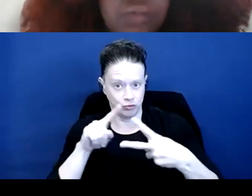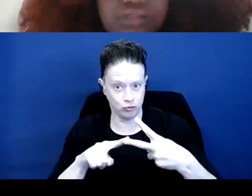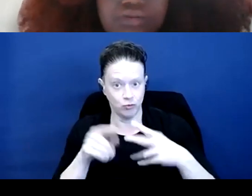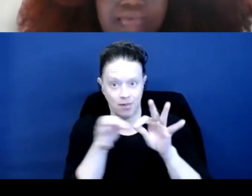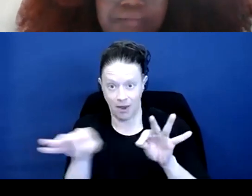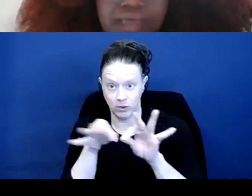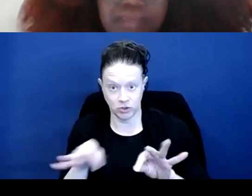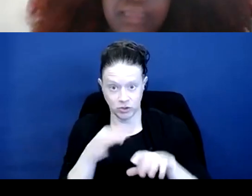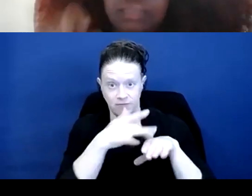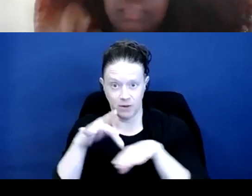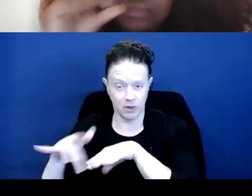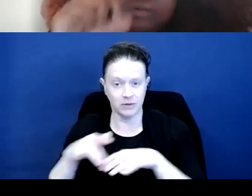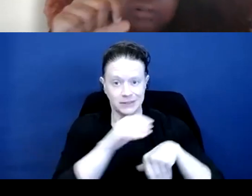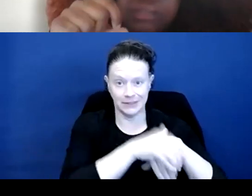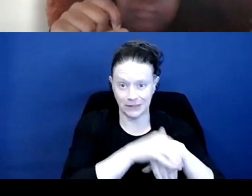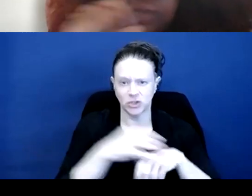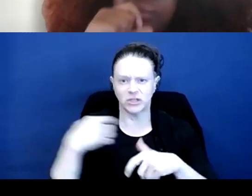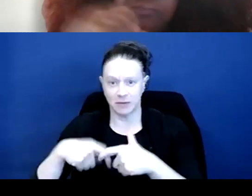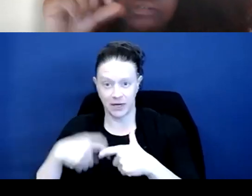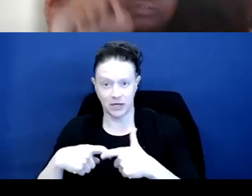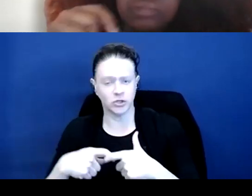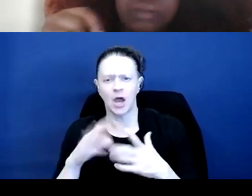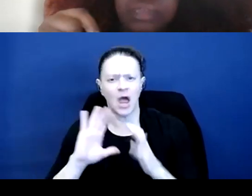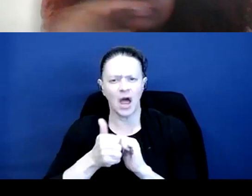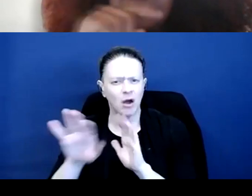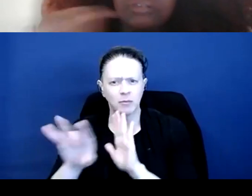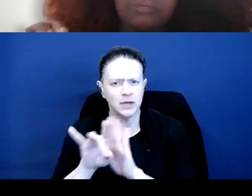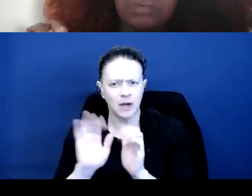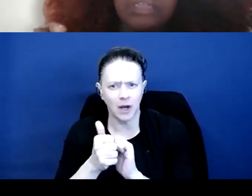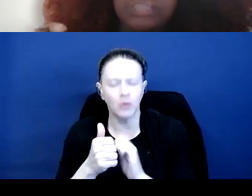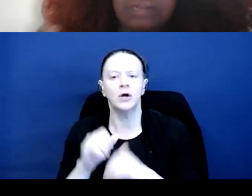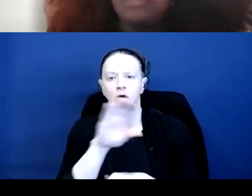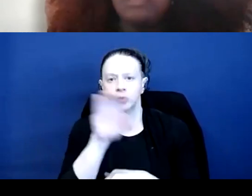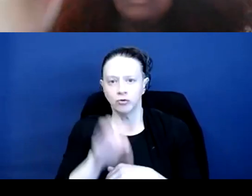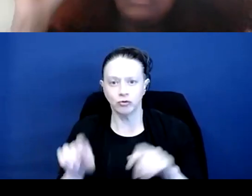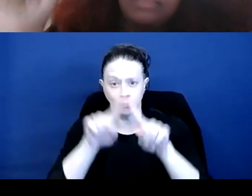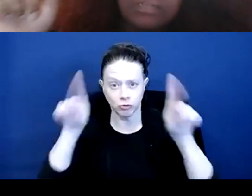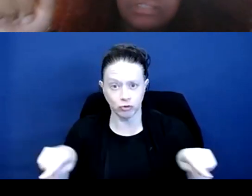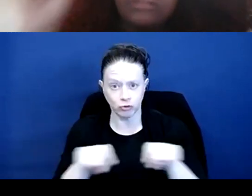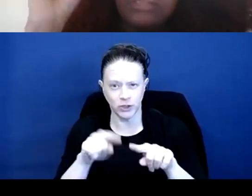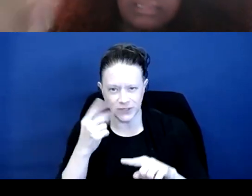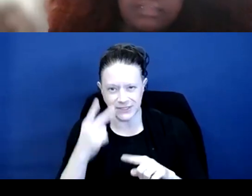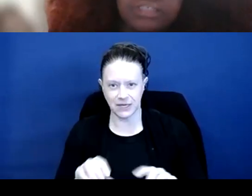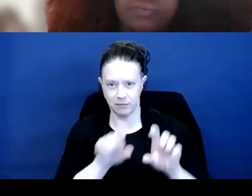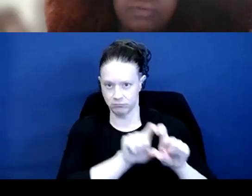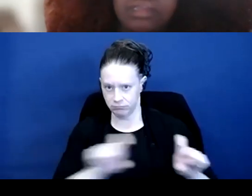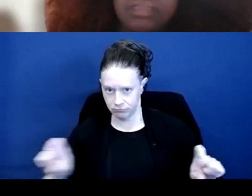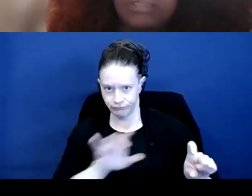You can do that by clicking the circle on the bottom of your Zoom screen that says interpretation. It will say English, so select English if you want English